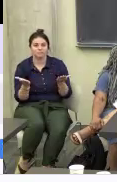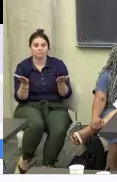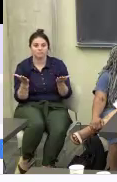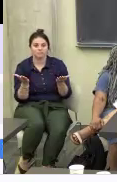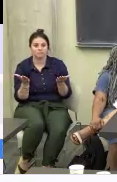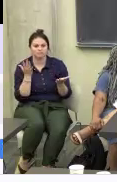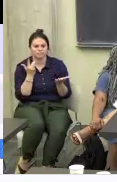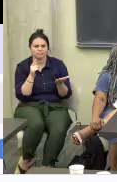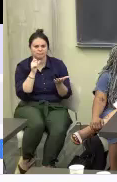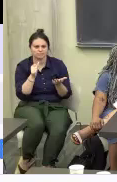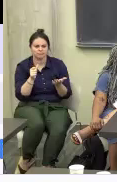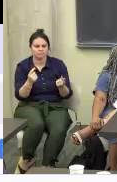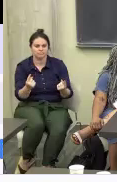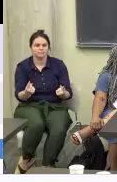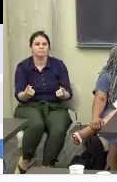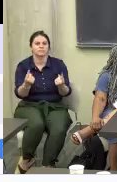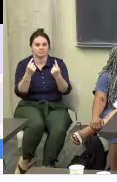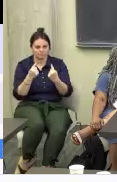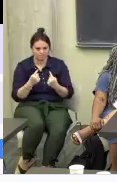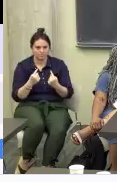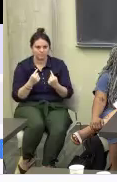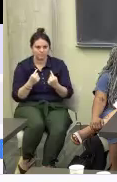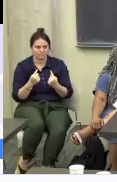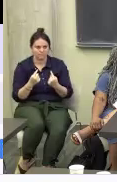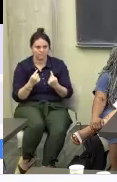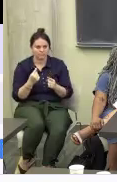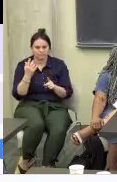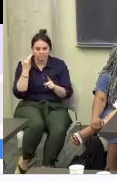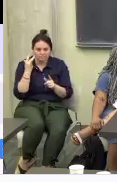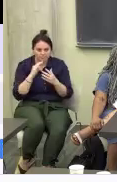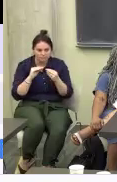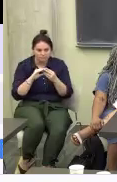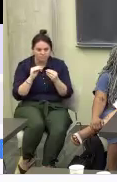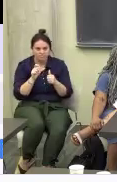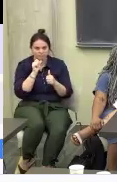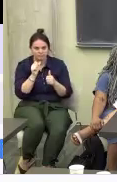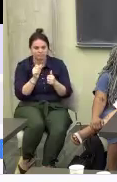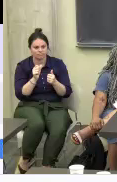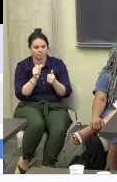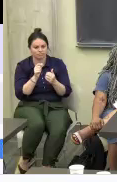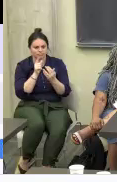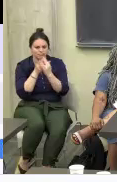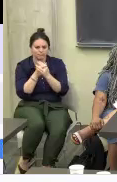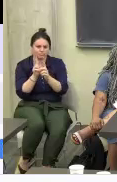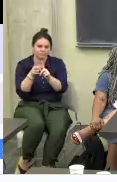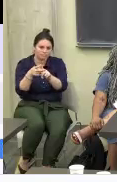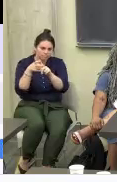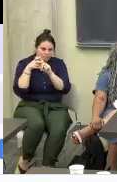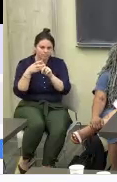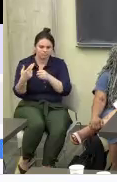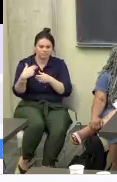Why are they not coming? Why is the message not resonating for them to join this conversation?